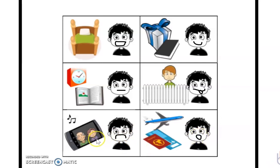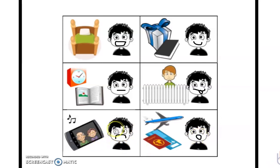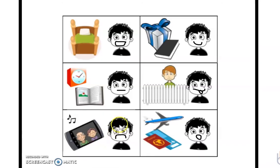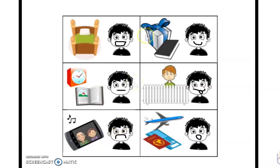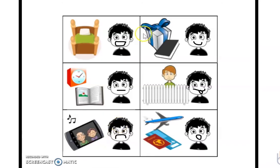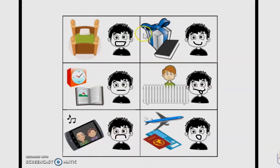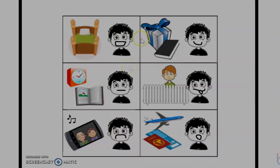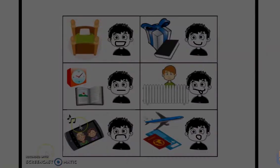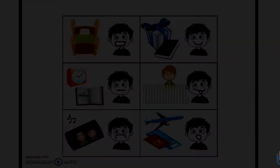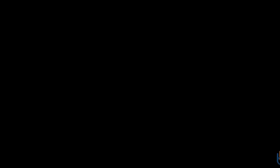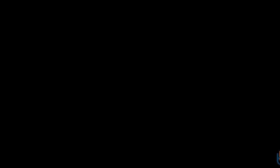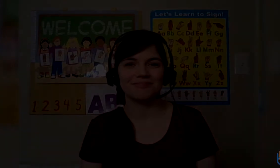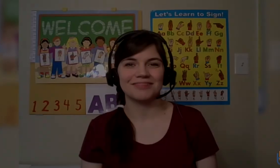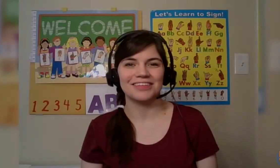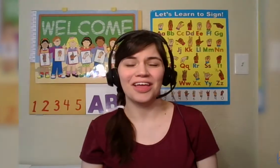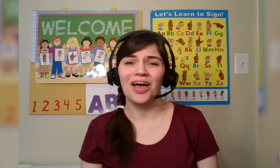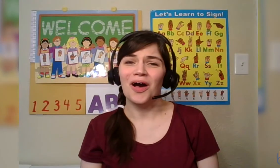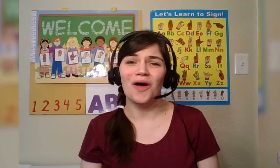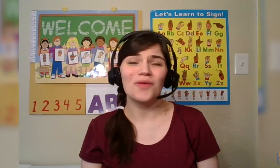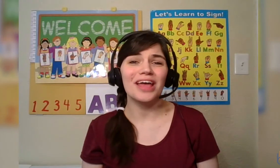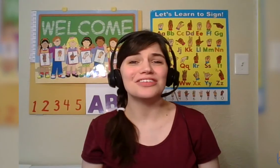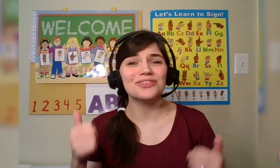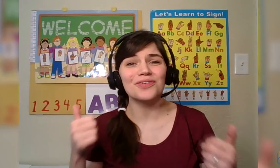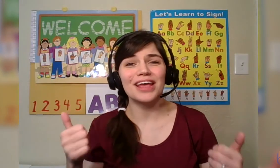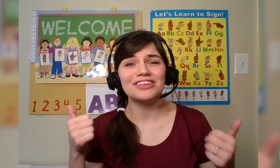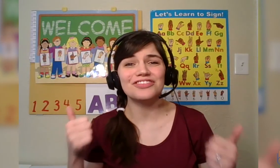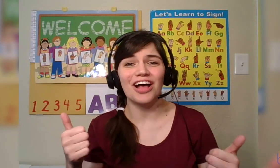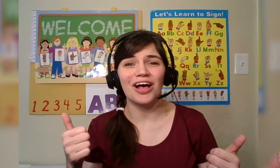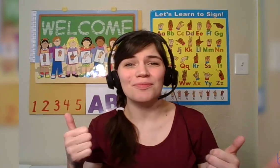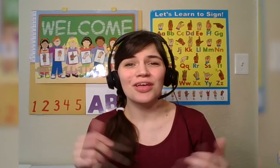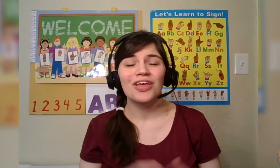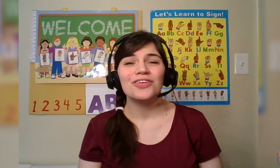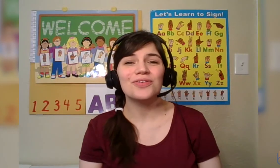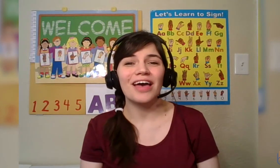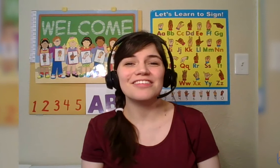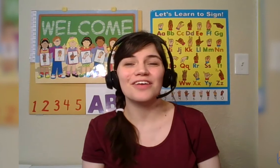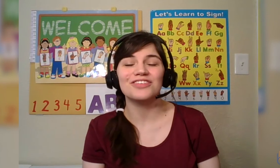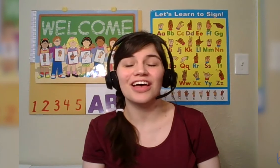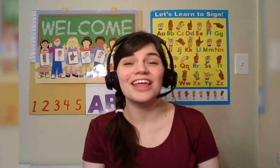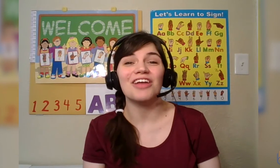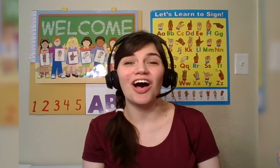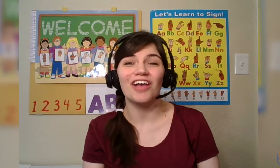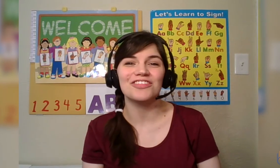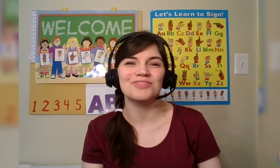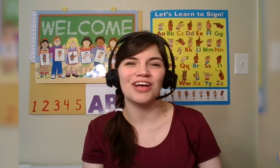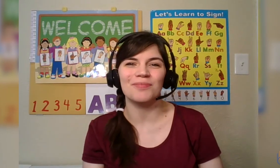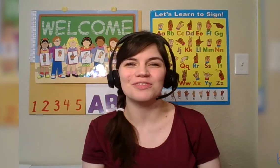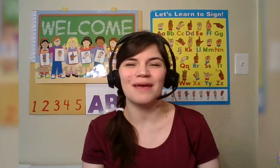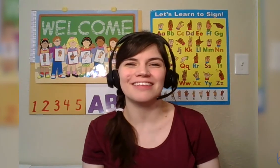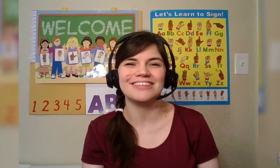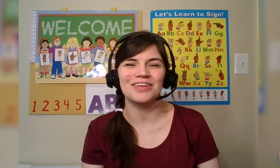Alright, great job! You guys have done an awesome job these past ten